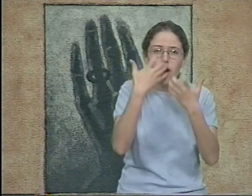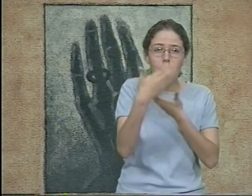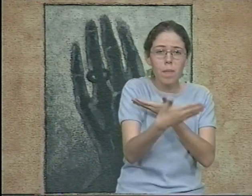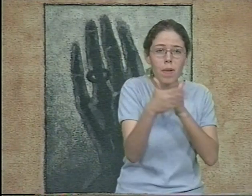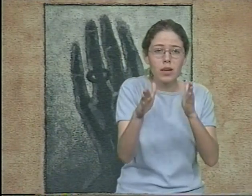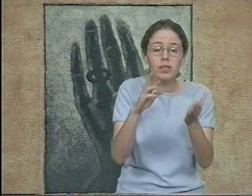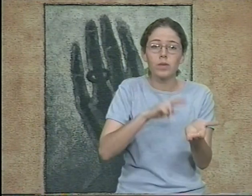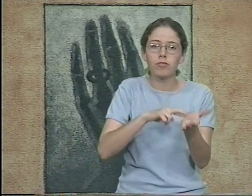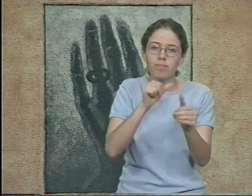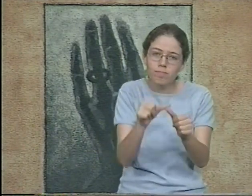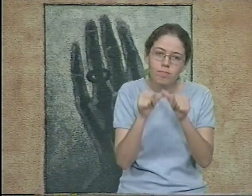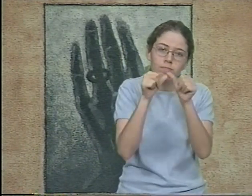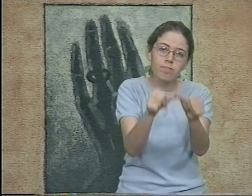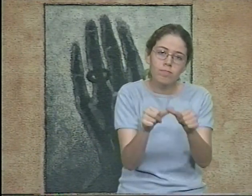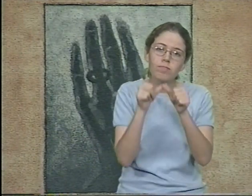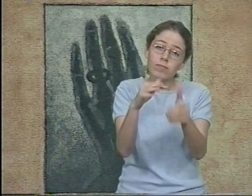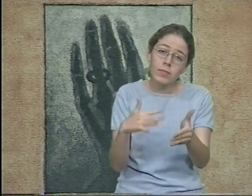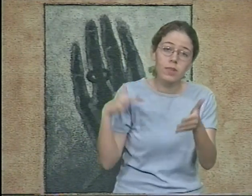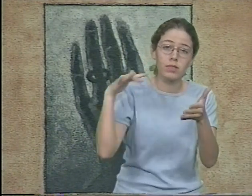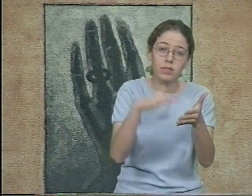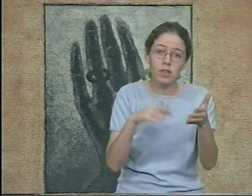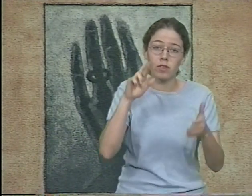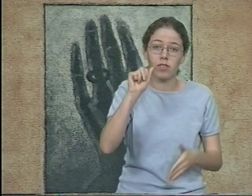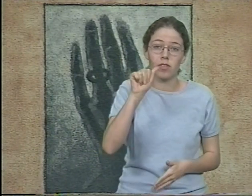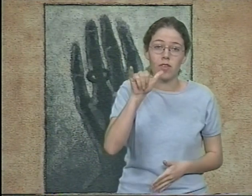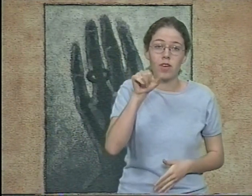or flesh or other nonmetallic objects.